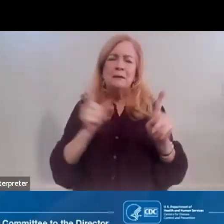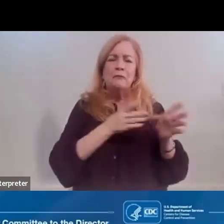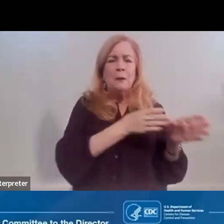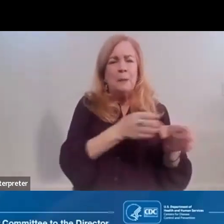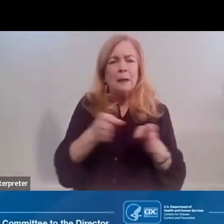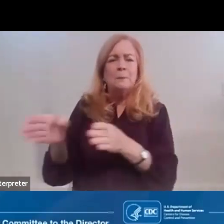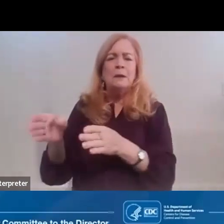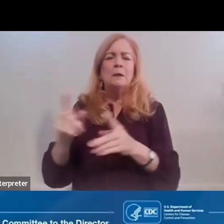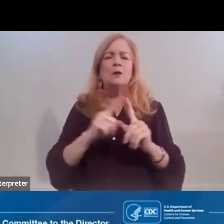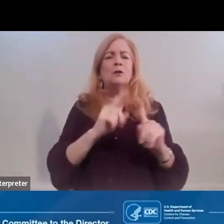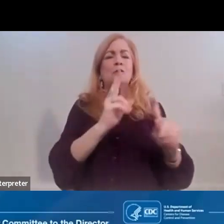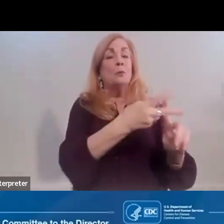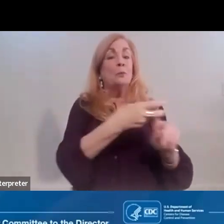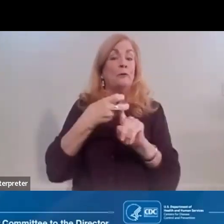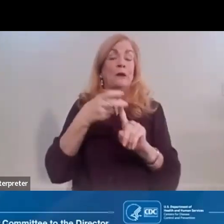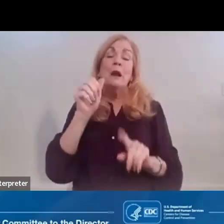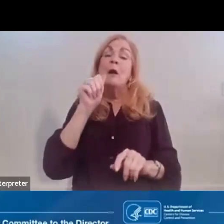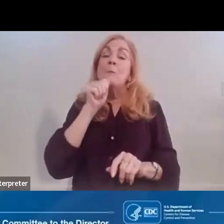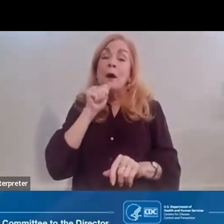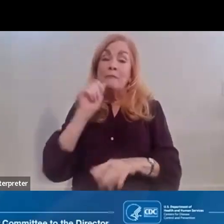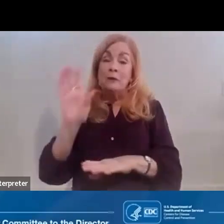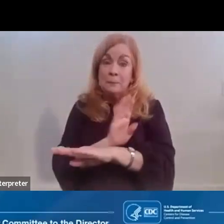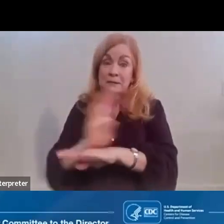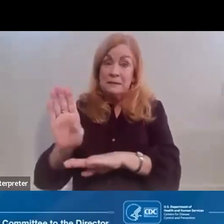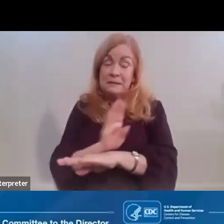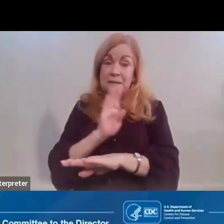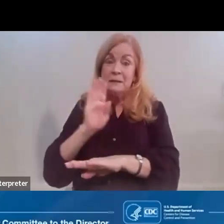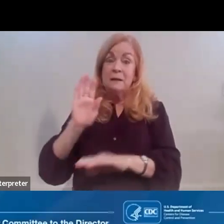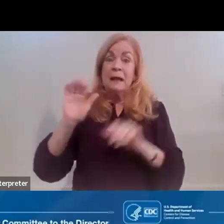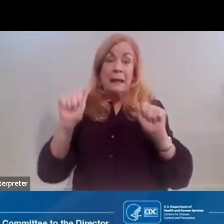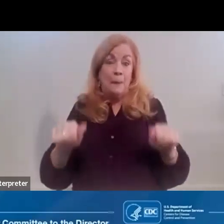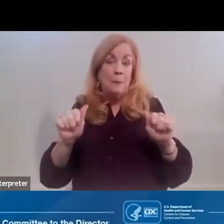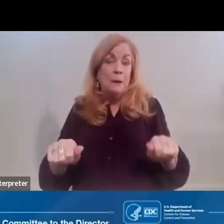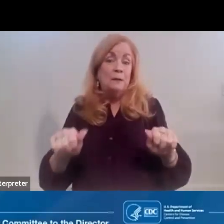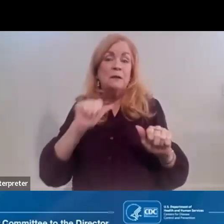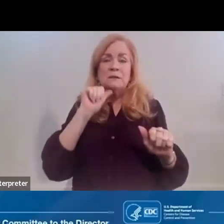in private sector capabilities beyond just the standard sort